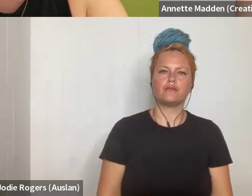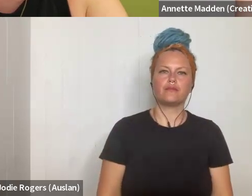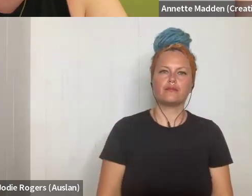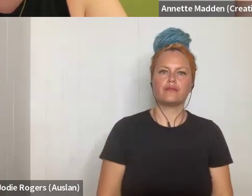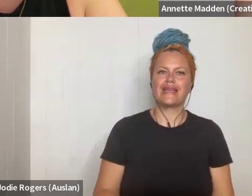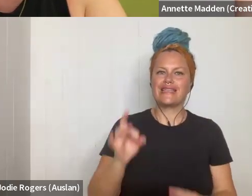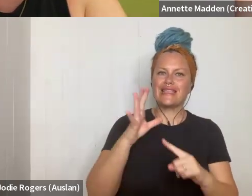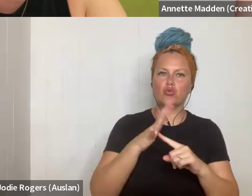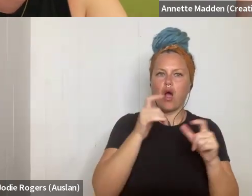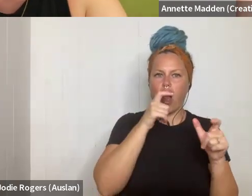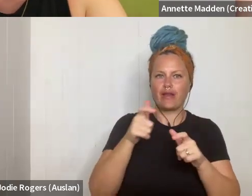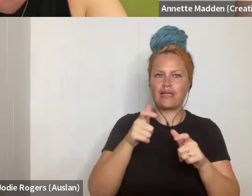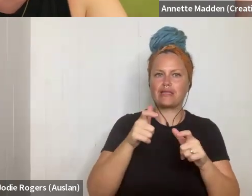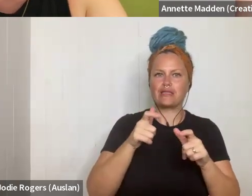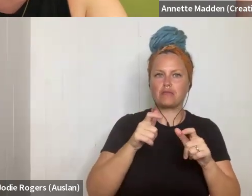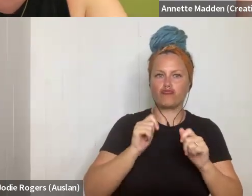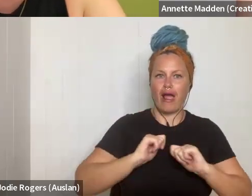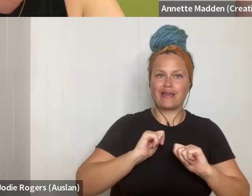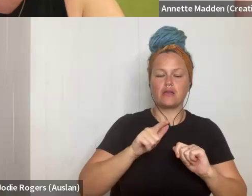Little handy things to consider